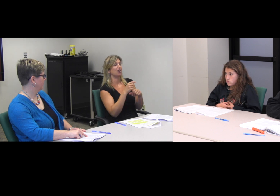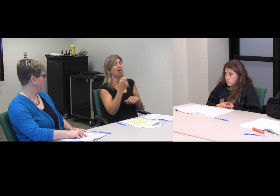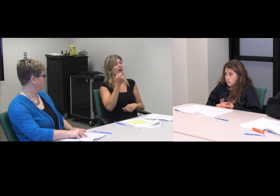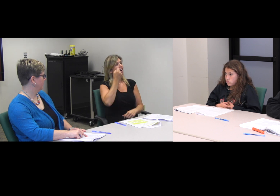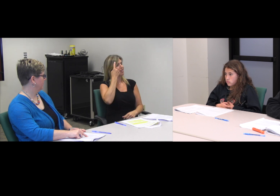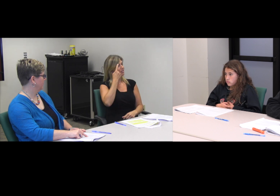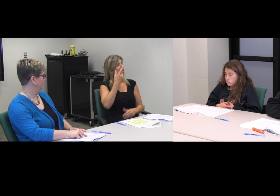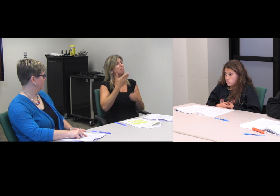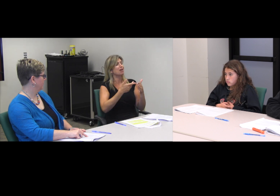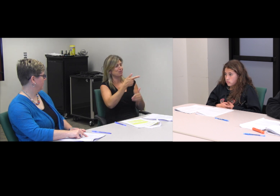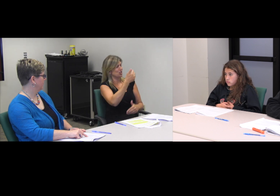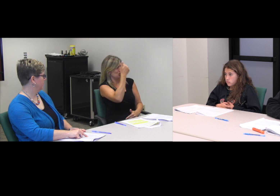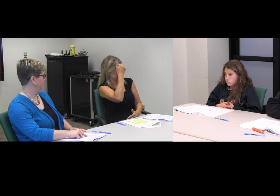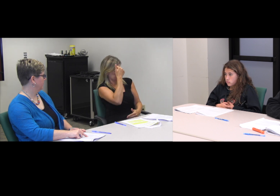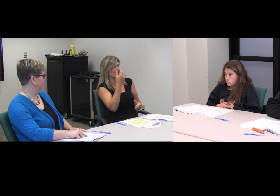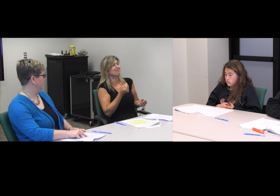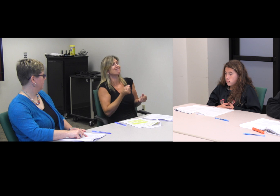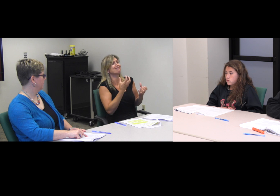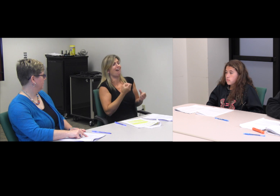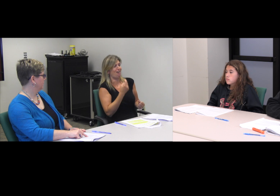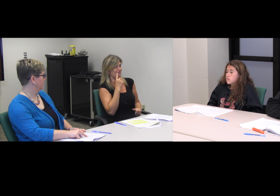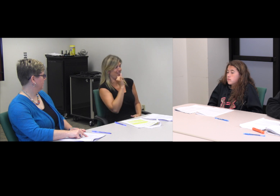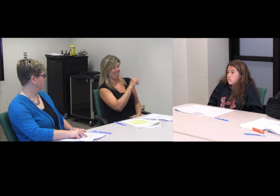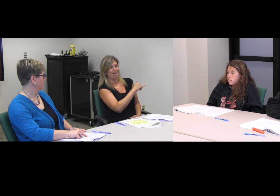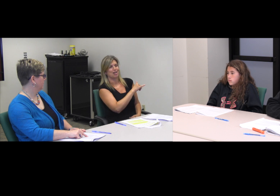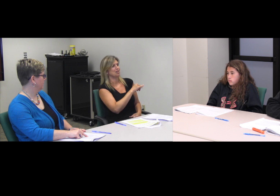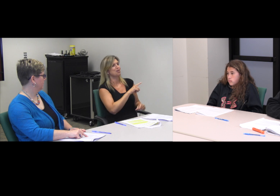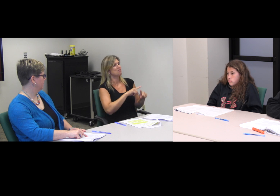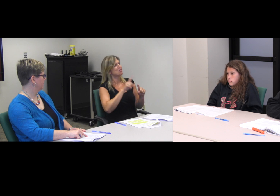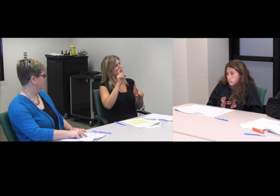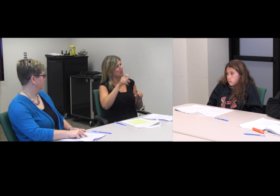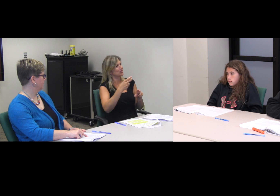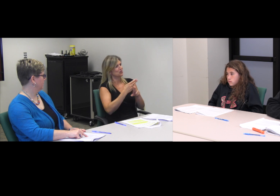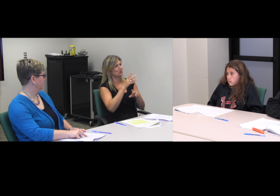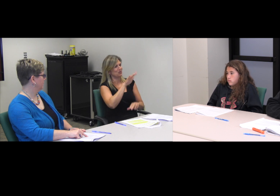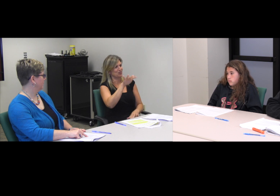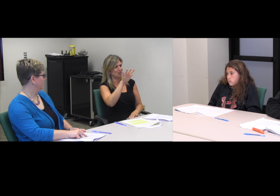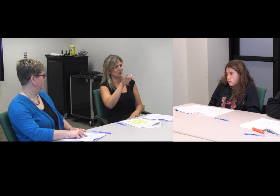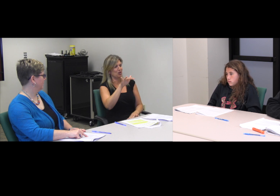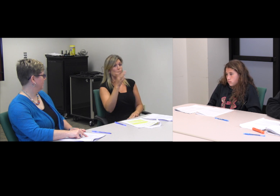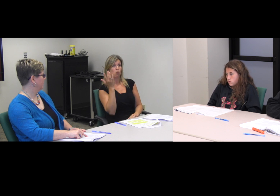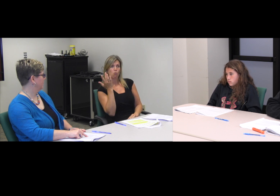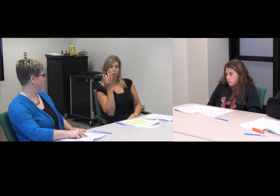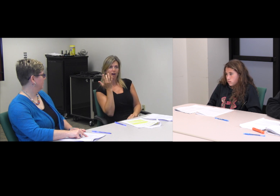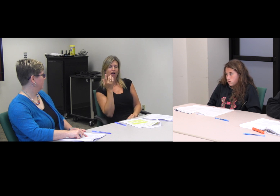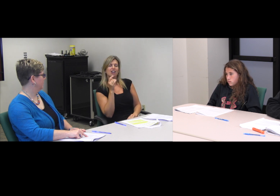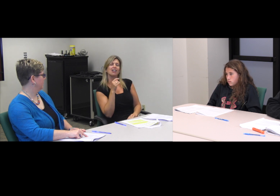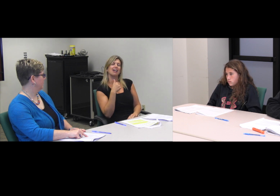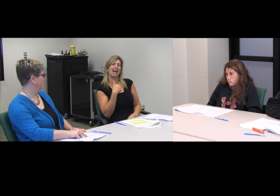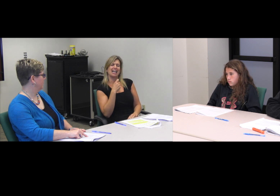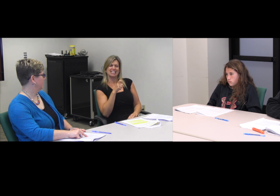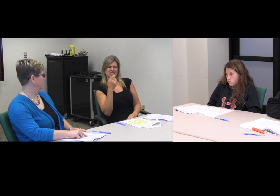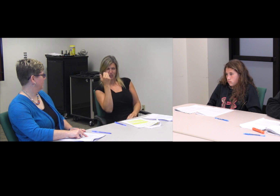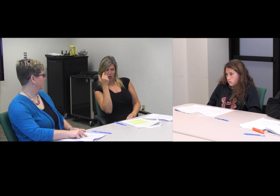that is shown in the picture. She might know a sign, but we are looking for specific English words to see